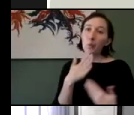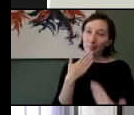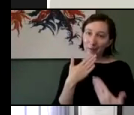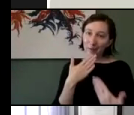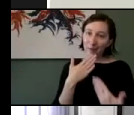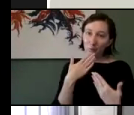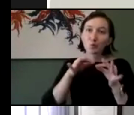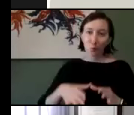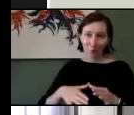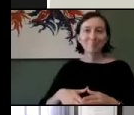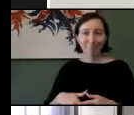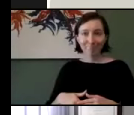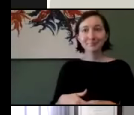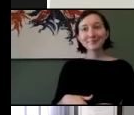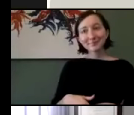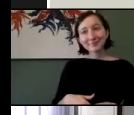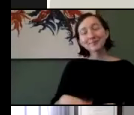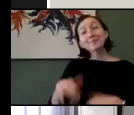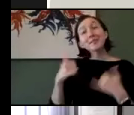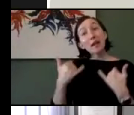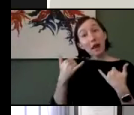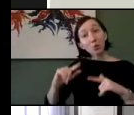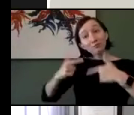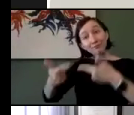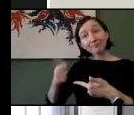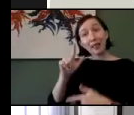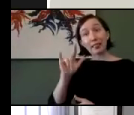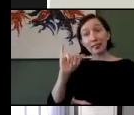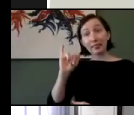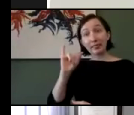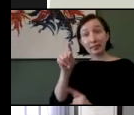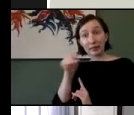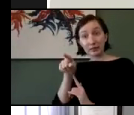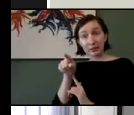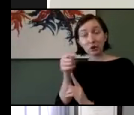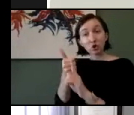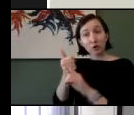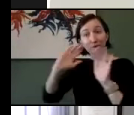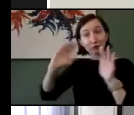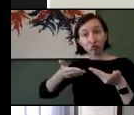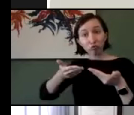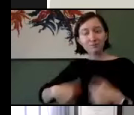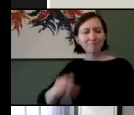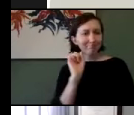I'm going to turn it over to Liz. Liz Persaud: Hey, everyone. I'm Liz Persaud.